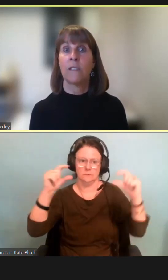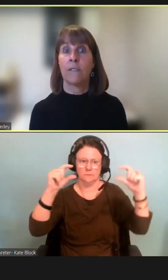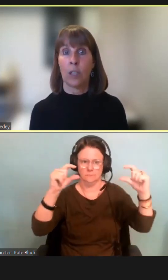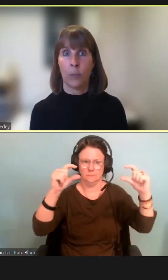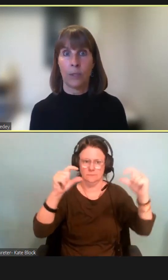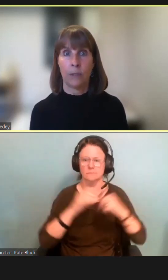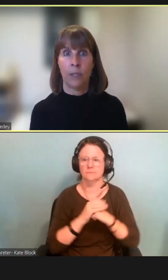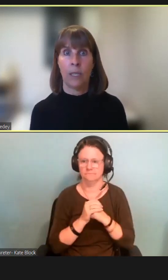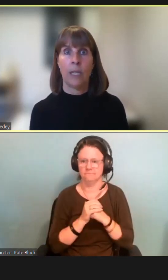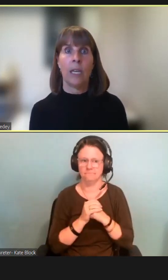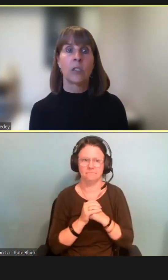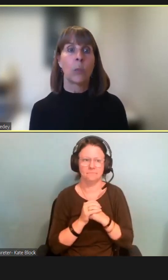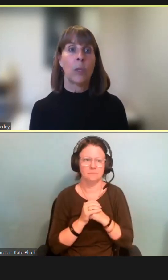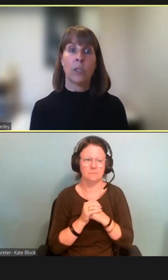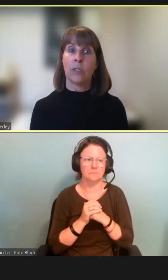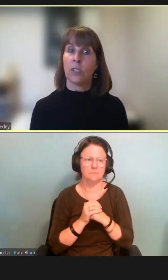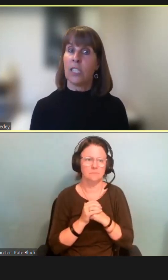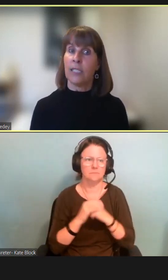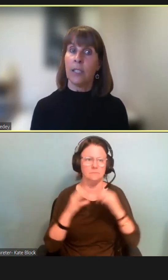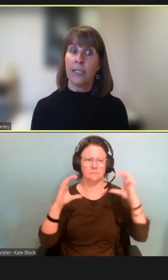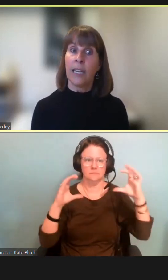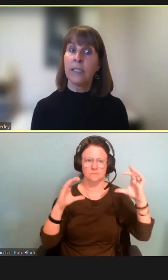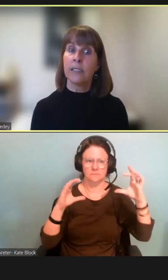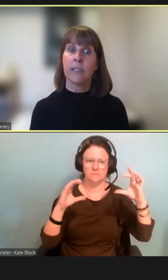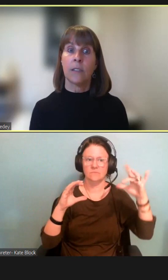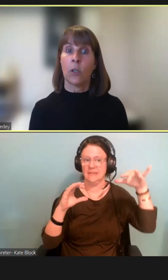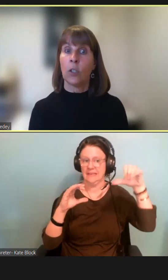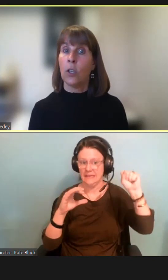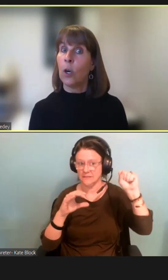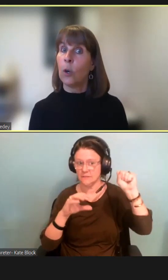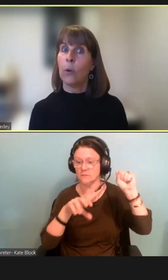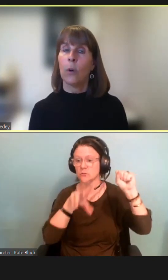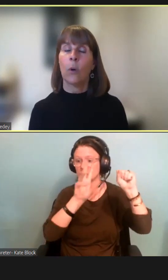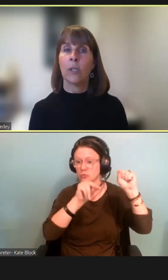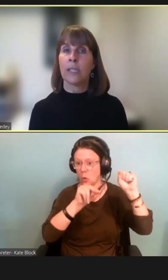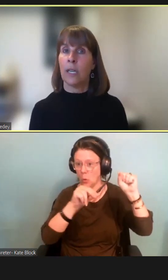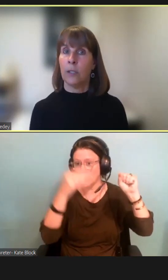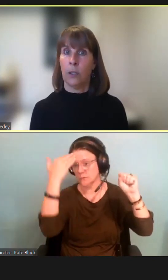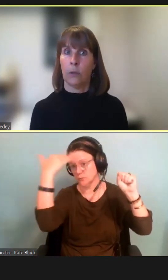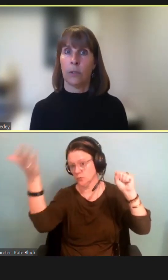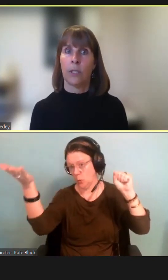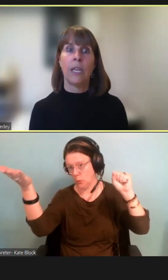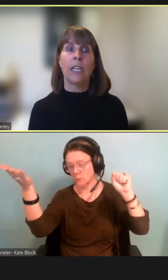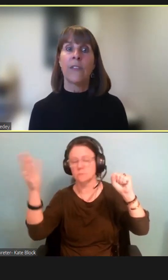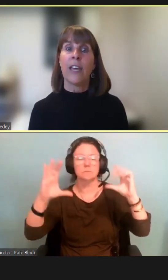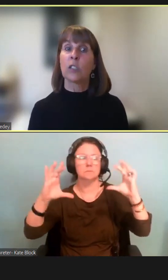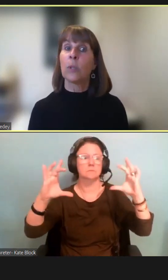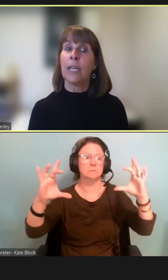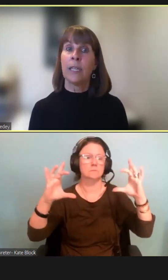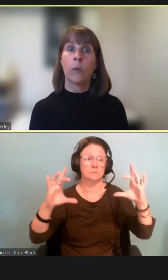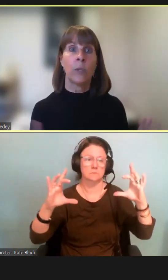development so people either say yes no or it's unknown if that's blank we know